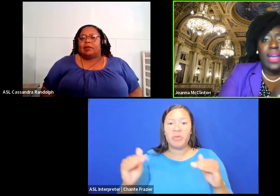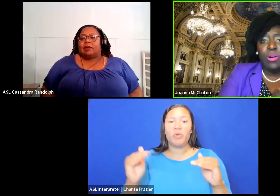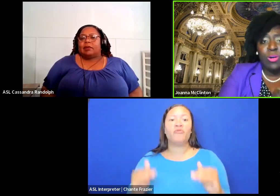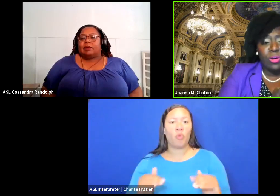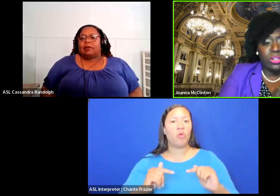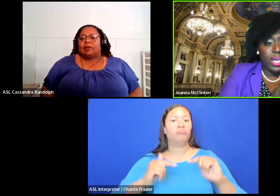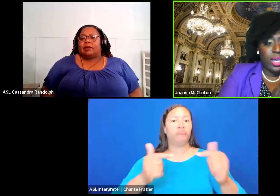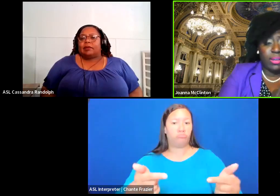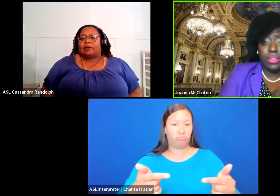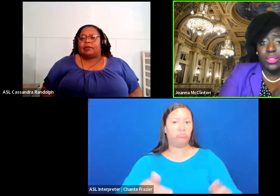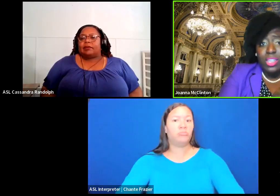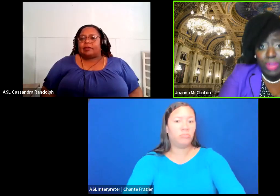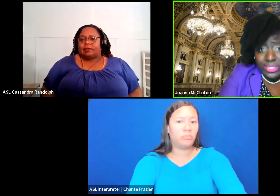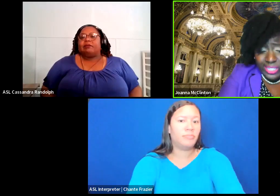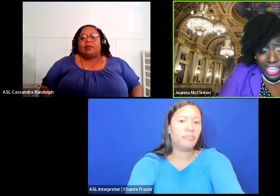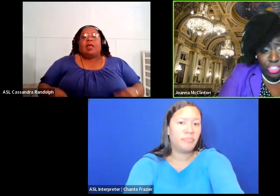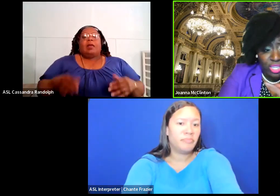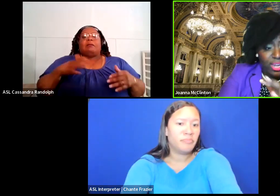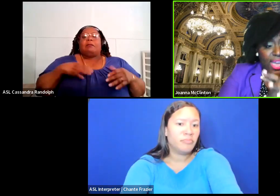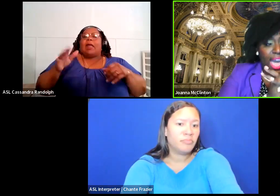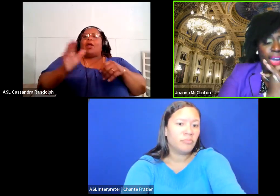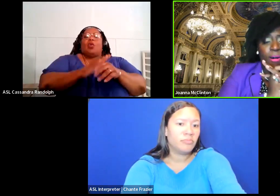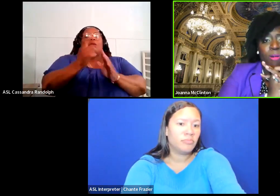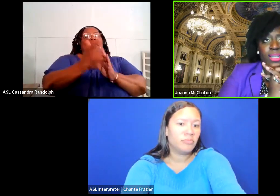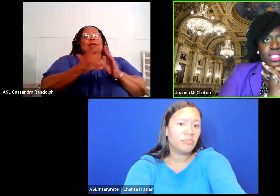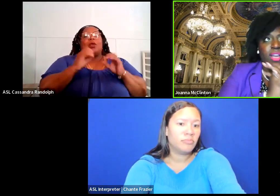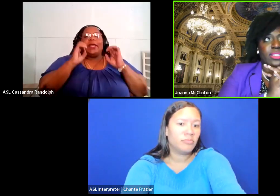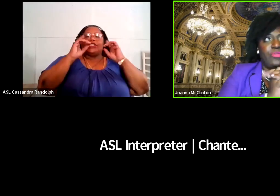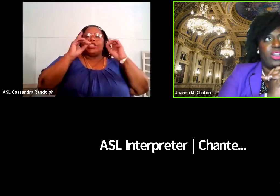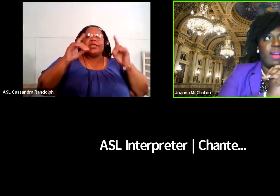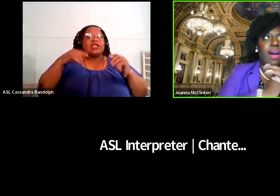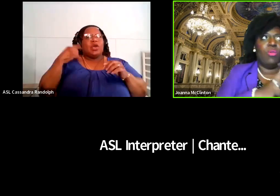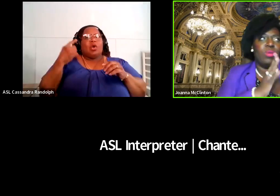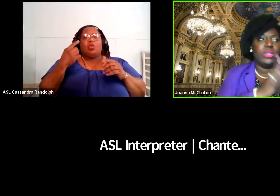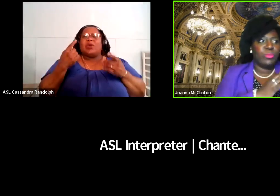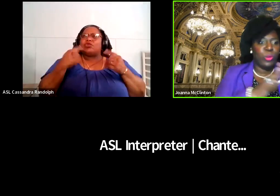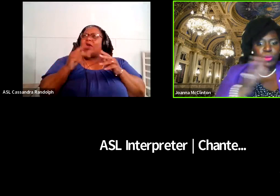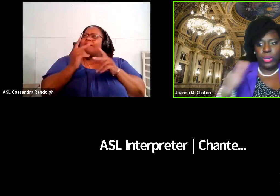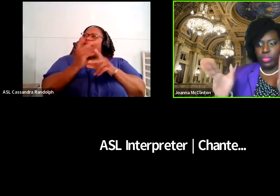to show up and demonstrate is not a basis for discrimination